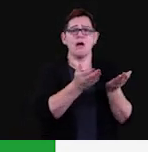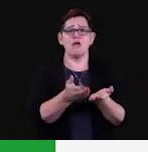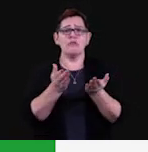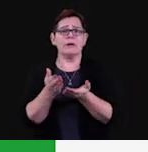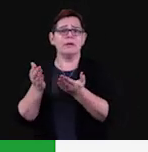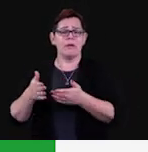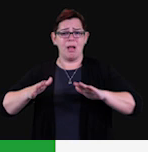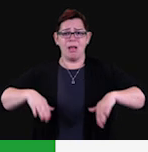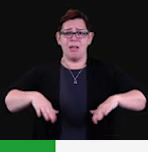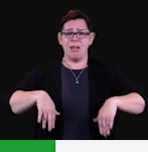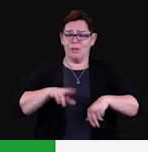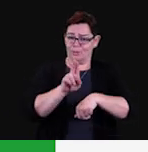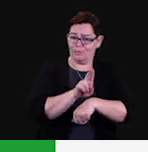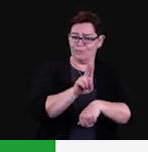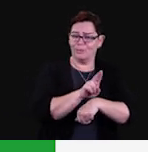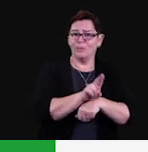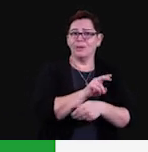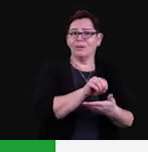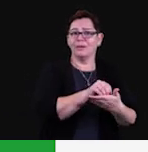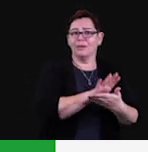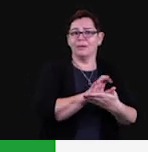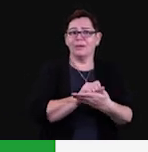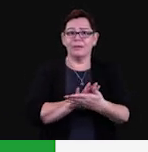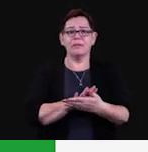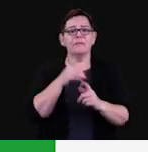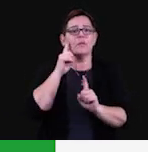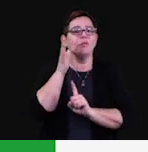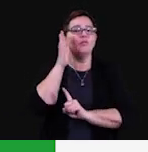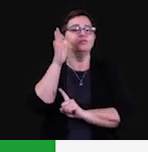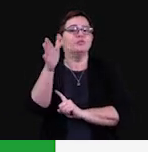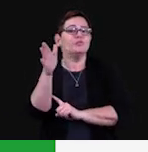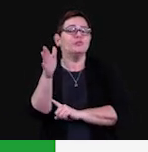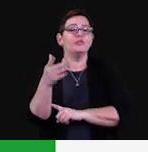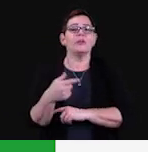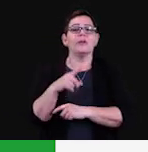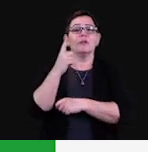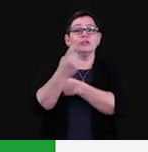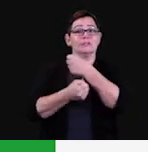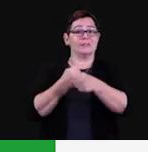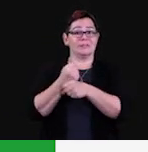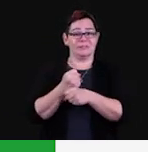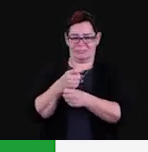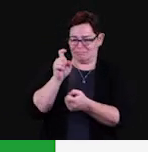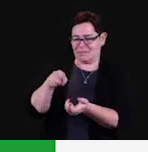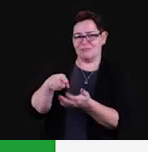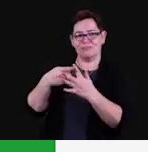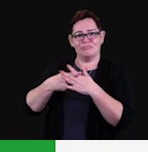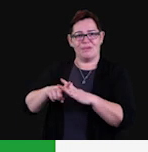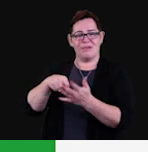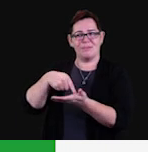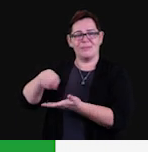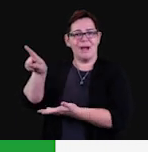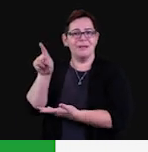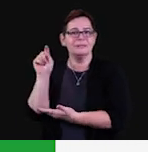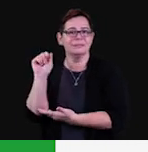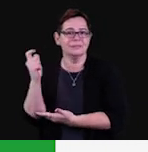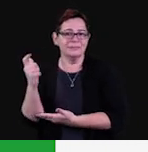A non-resident student with no Canadian-source income cannot claim or carry forward tuition fees.